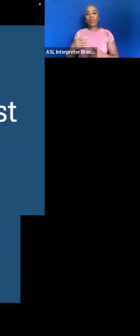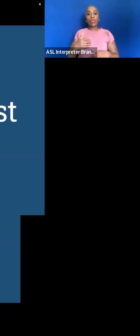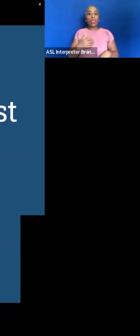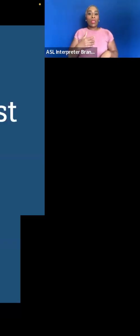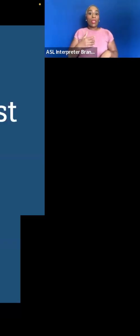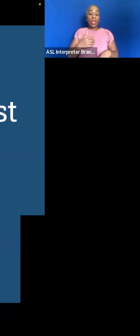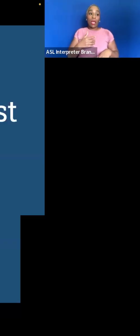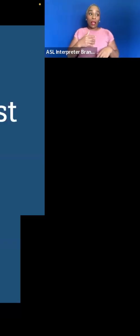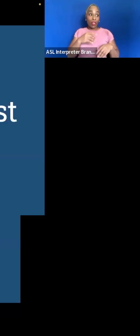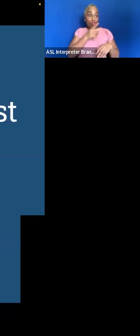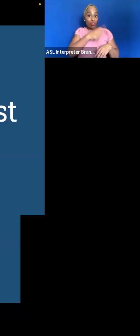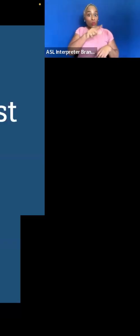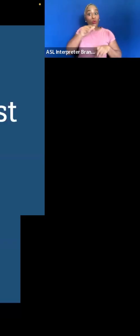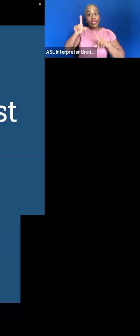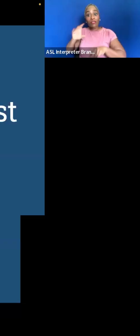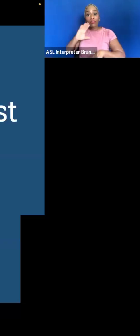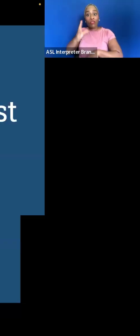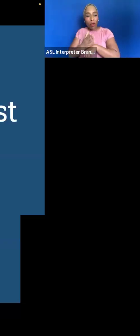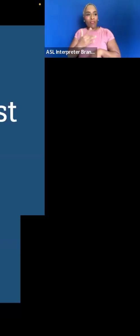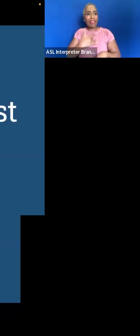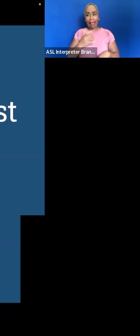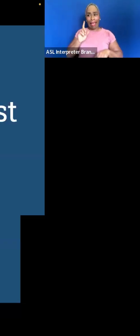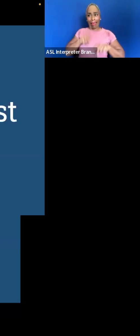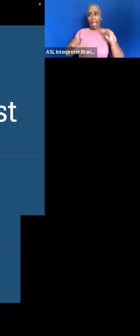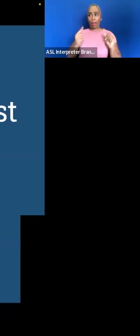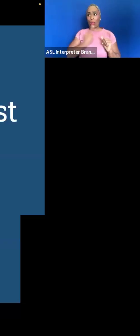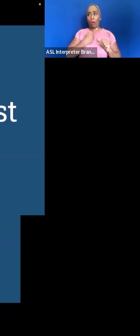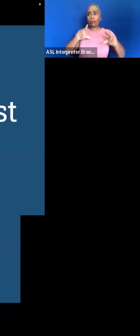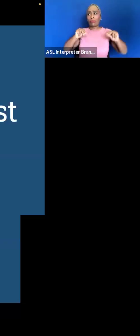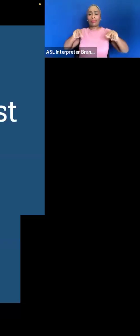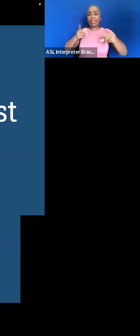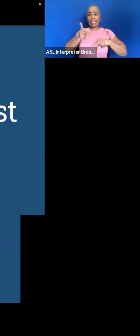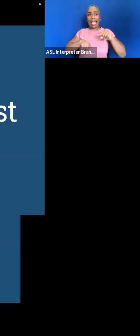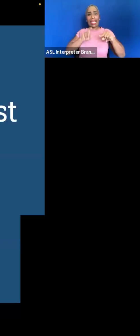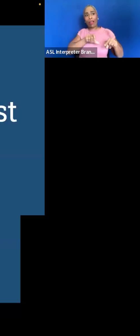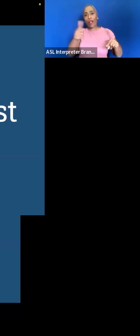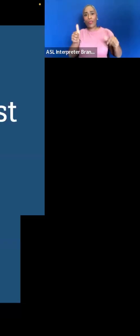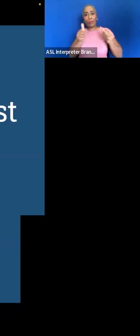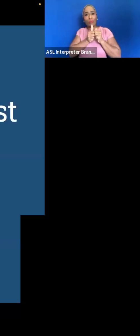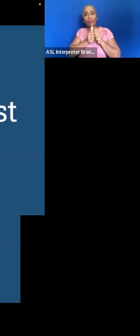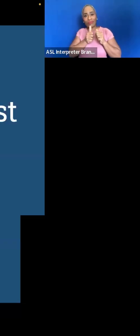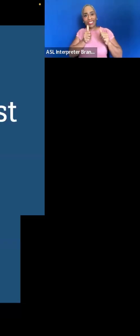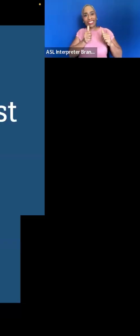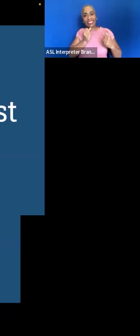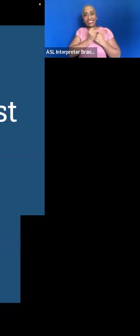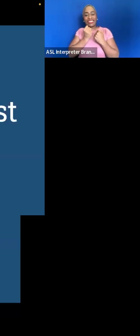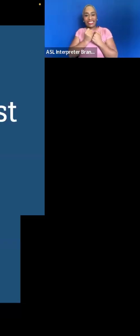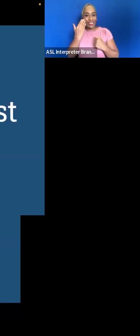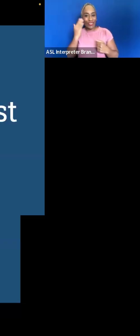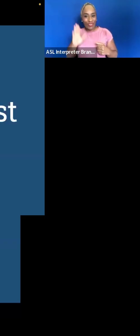Number one, the assessment personnel will more than likely tell you that they have not tested many kids with visual impairments.